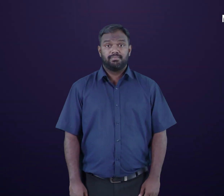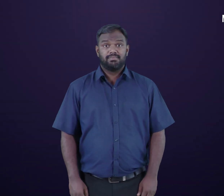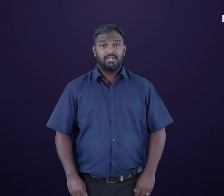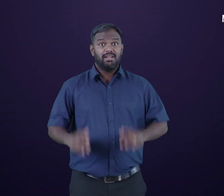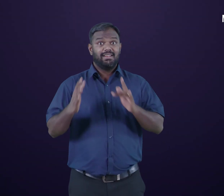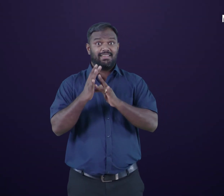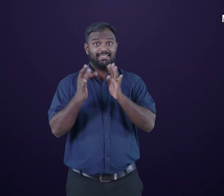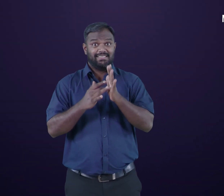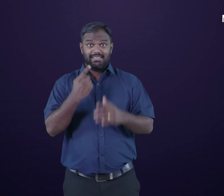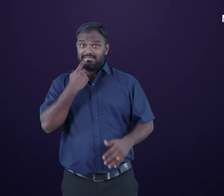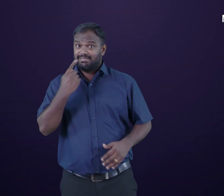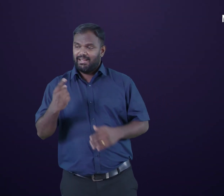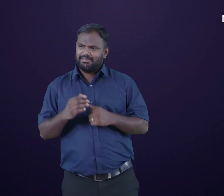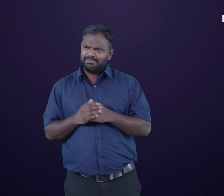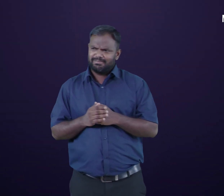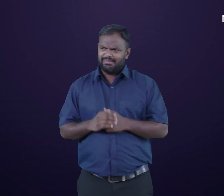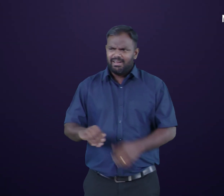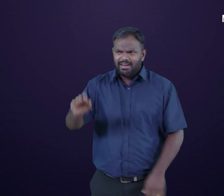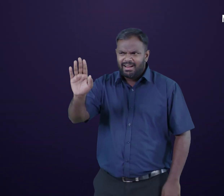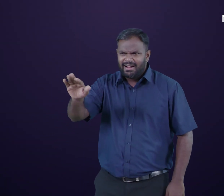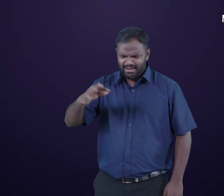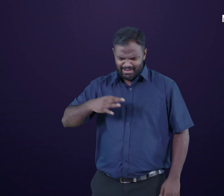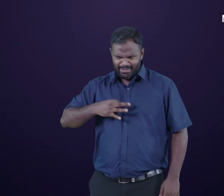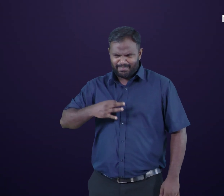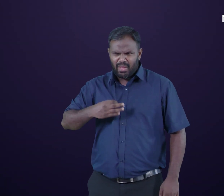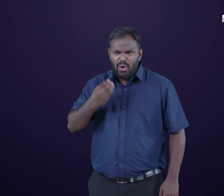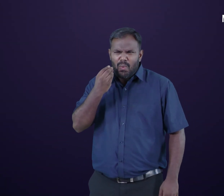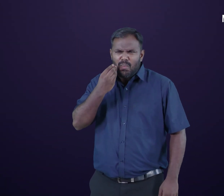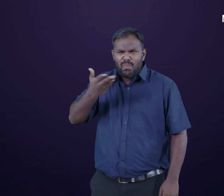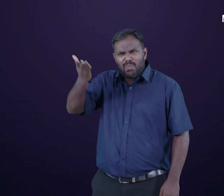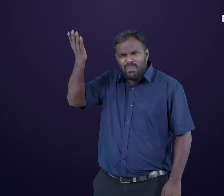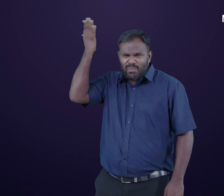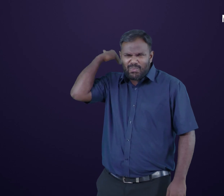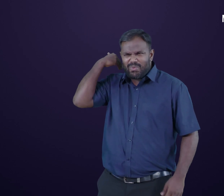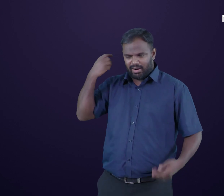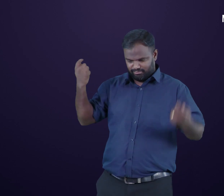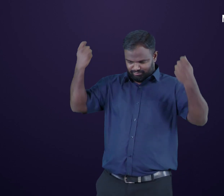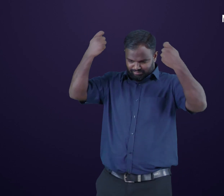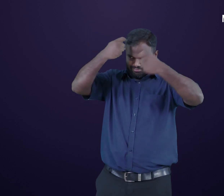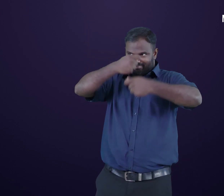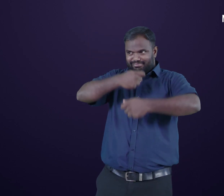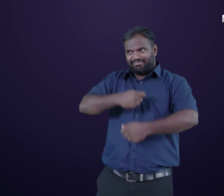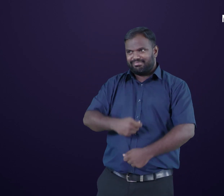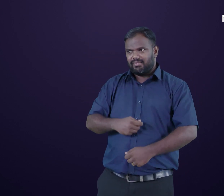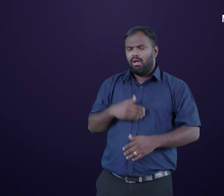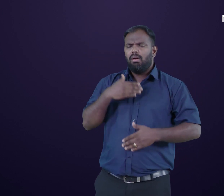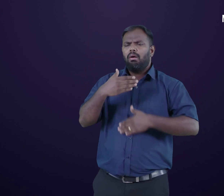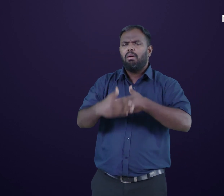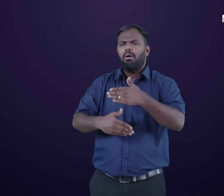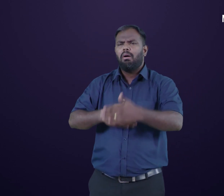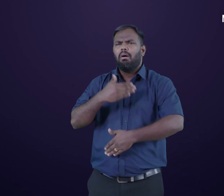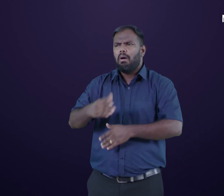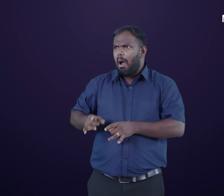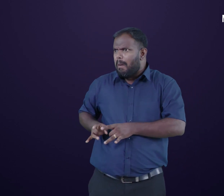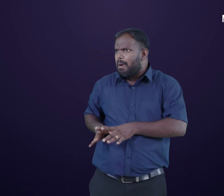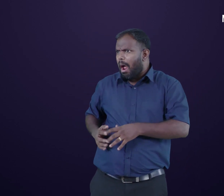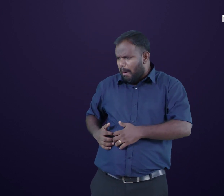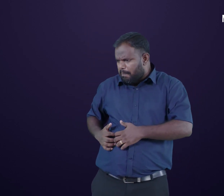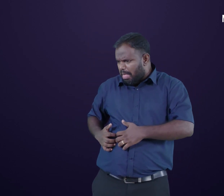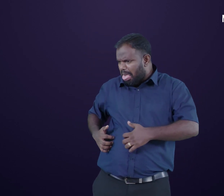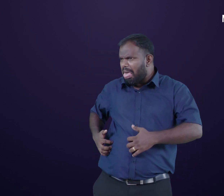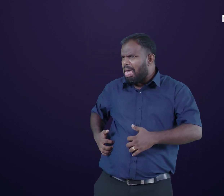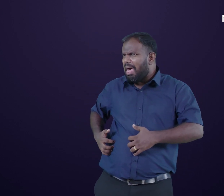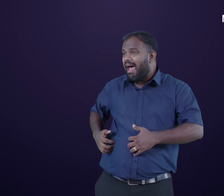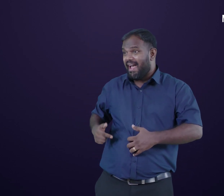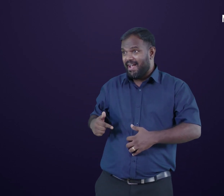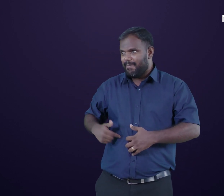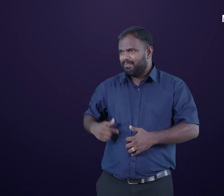“When someone patches old clothes, they never use a piece of cloth that is not yet shrunk. If they do,